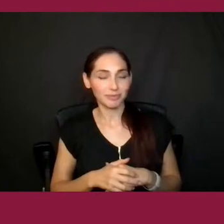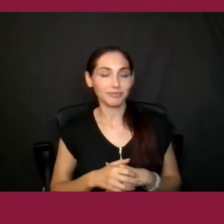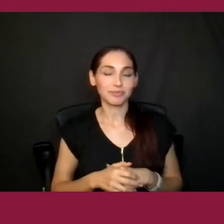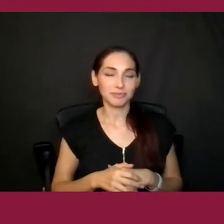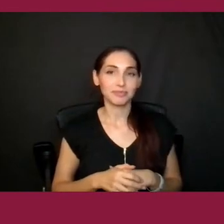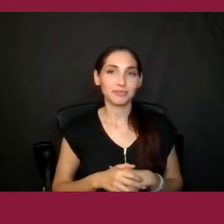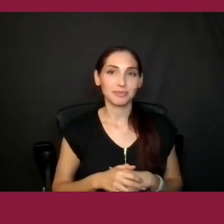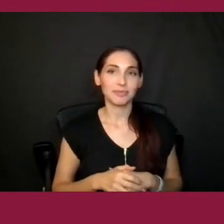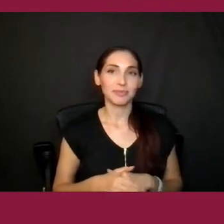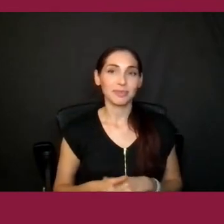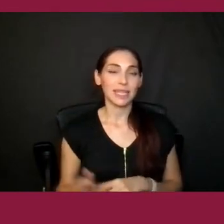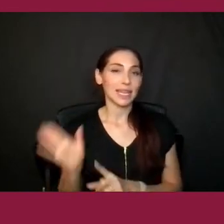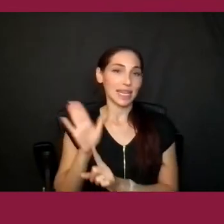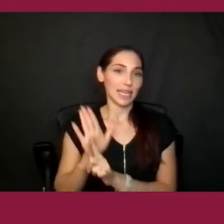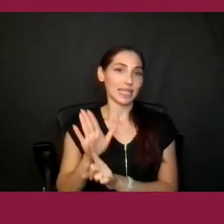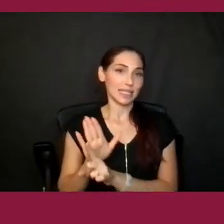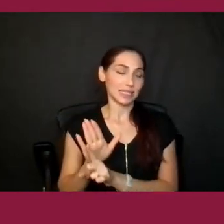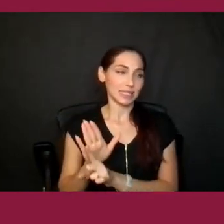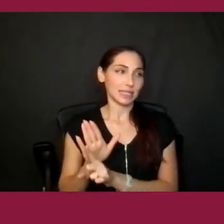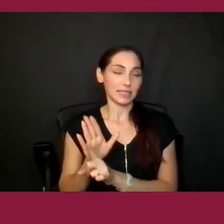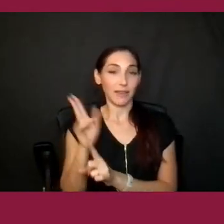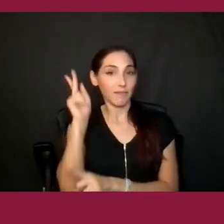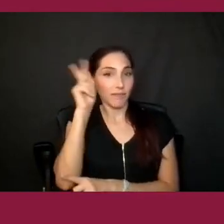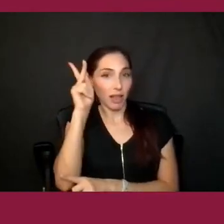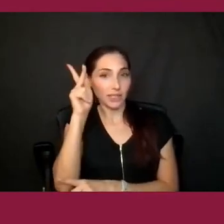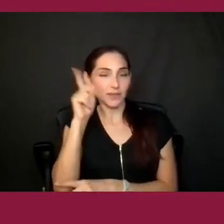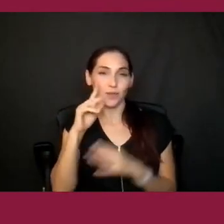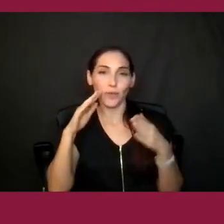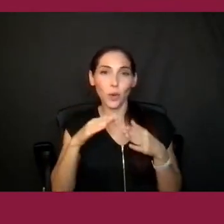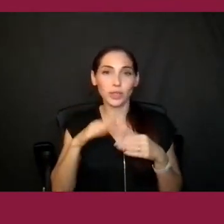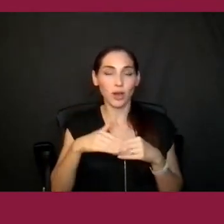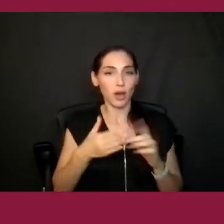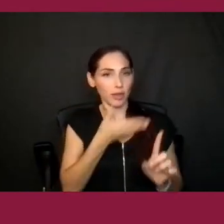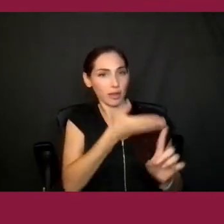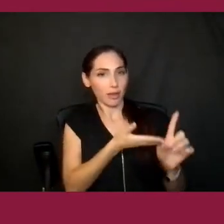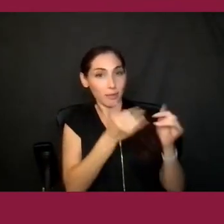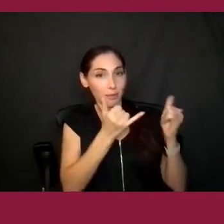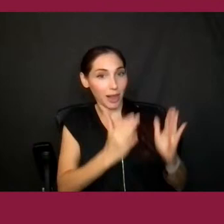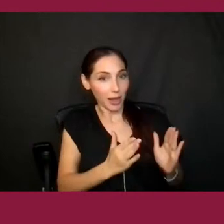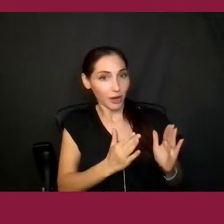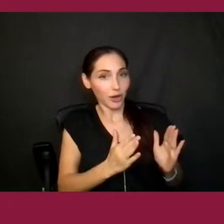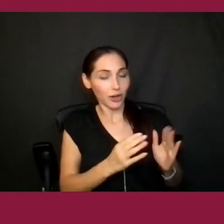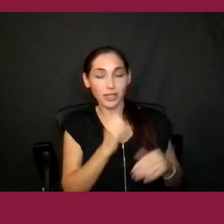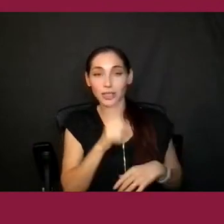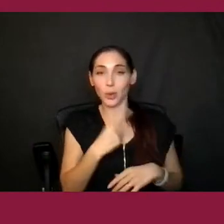His, uh, philosophy of focusing on the whole player not only enriches the athletic experience,